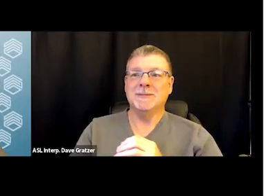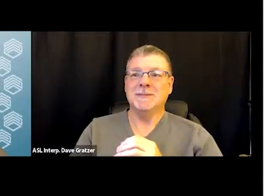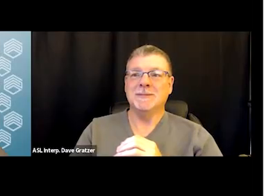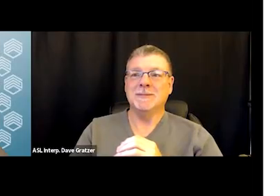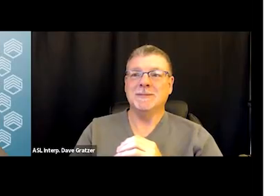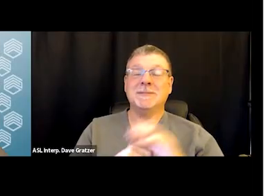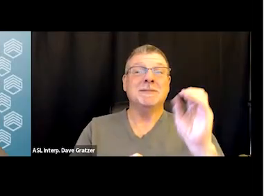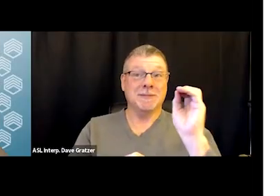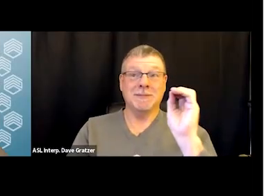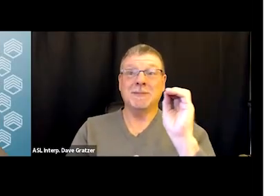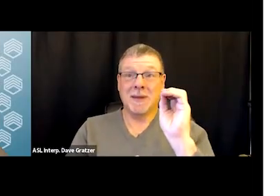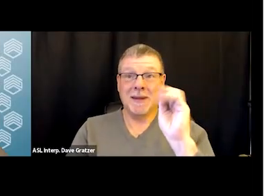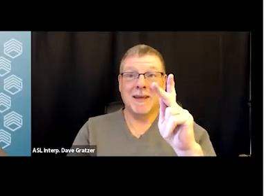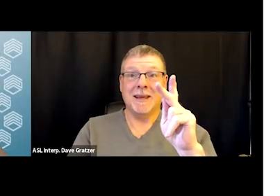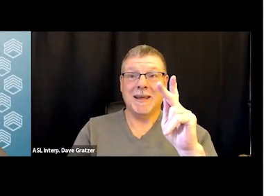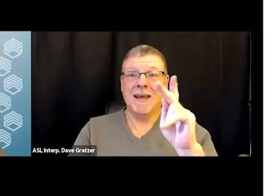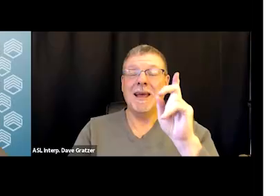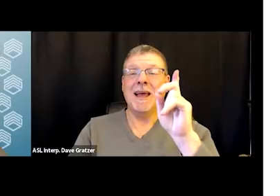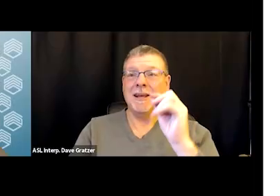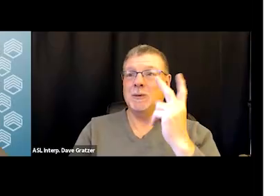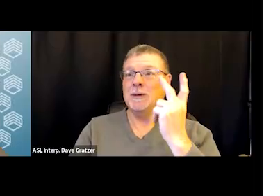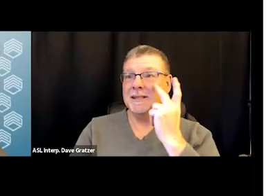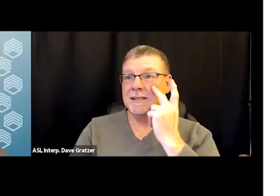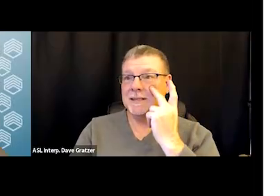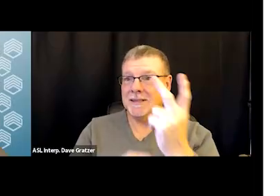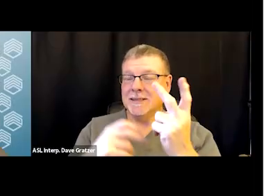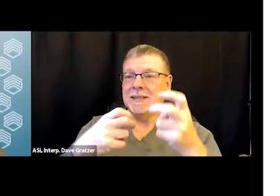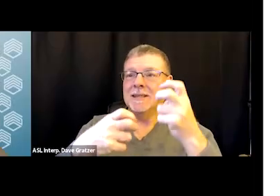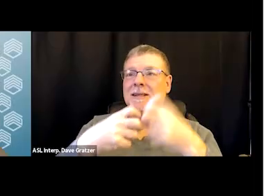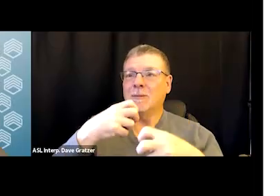Okay. I do see notes that there is, uh, an echo.